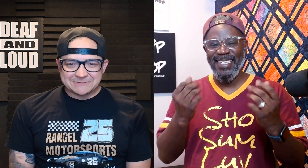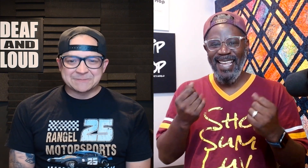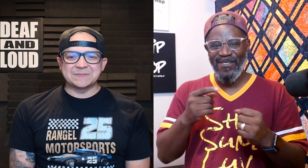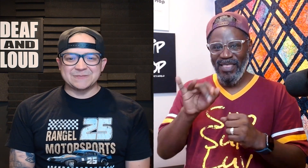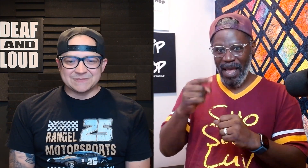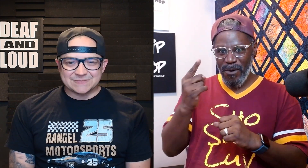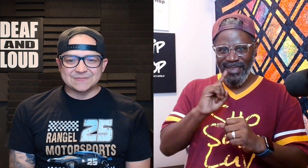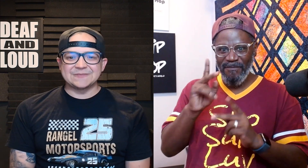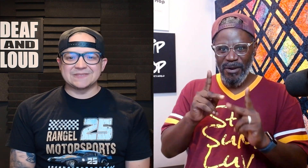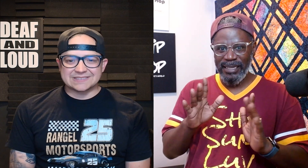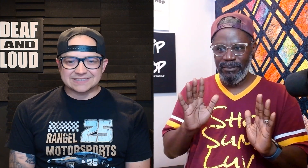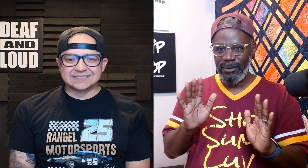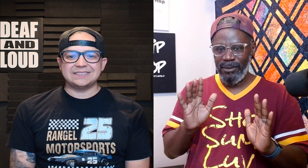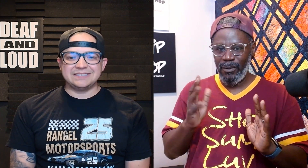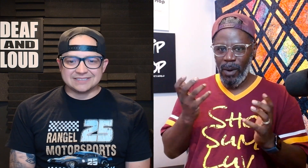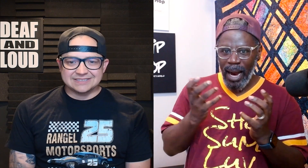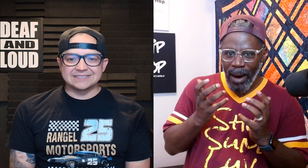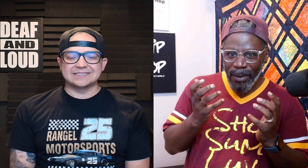sign for that one Deaf person. Wow.